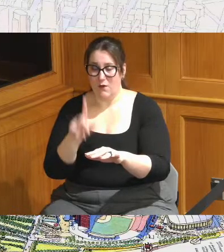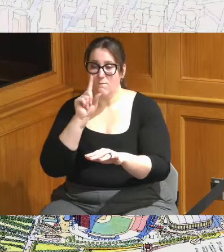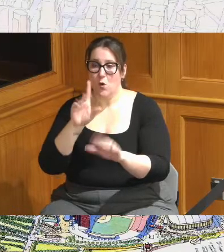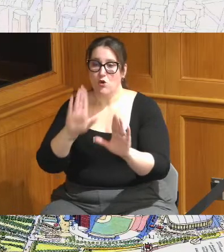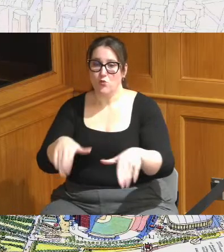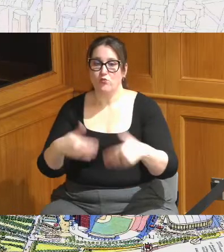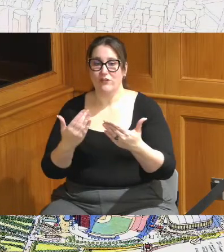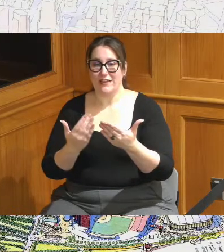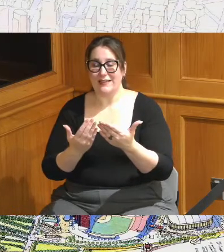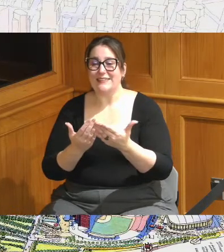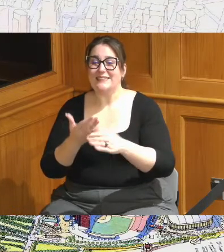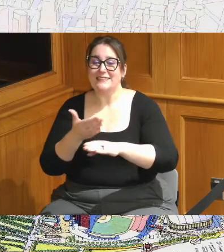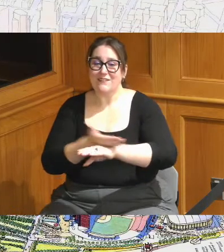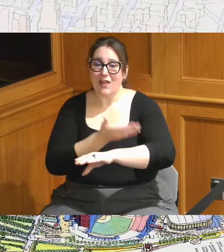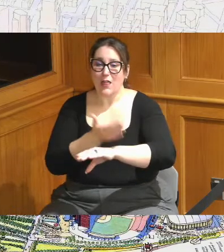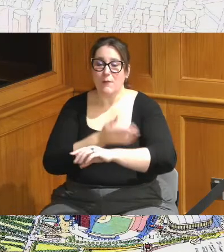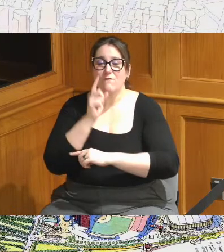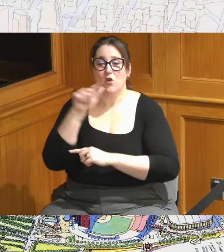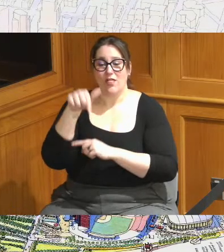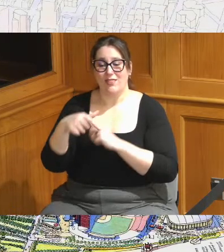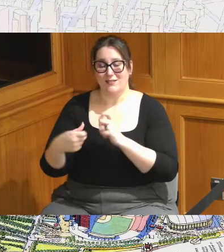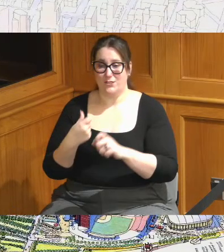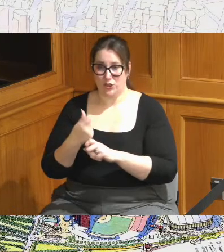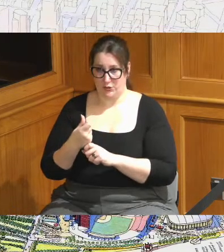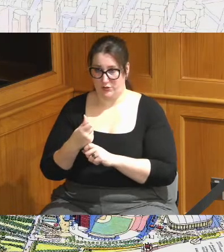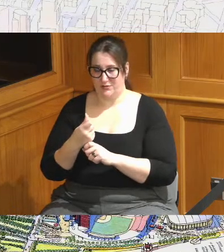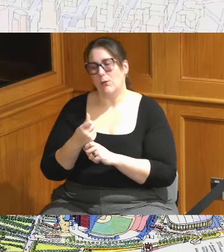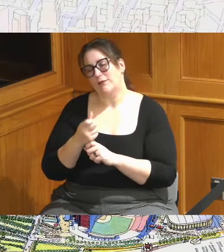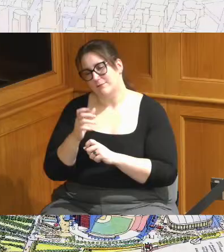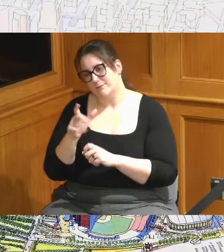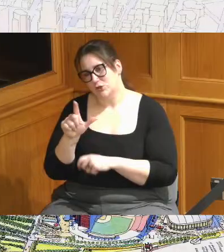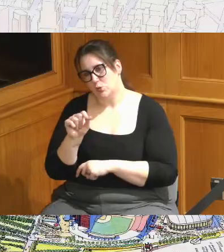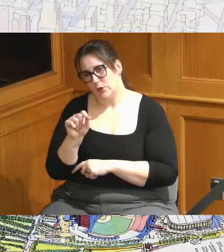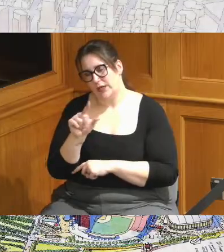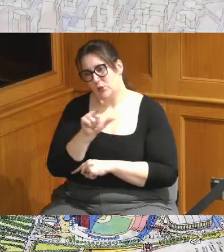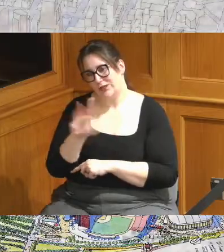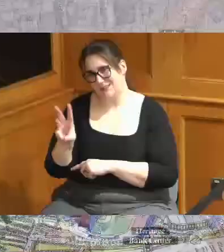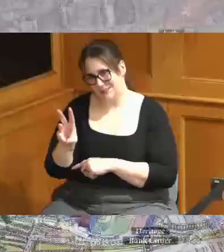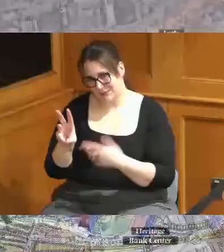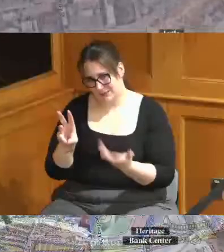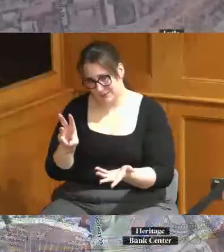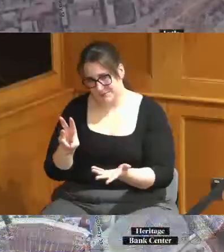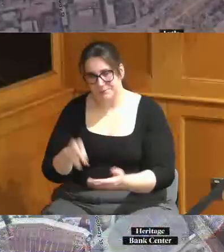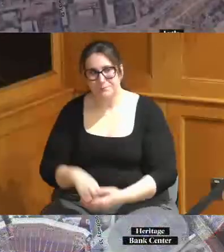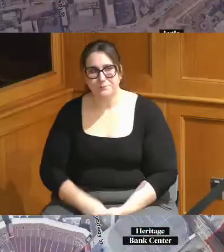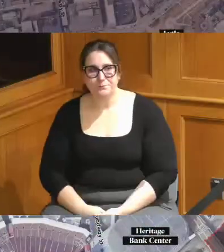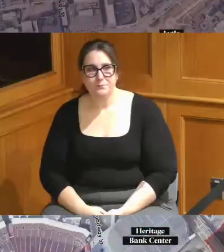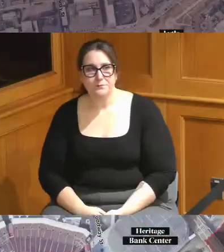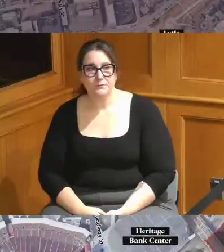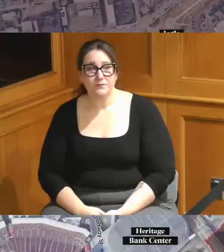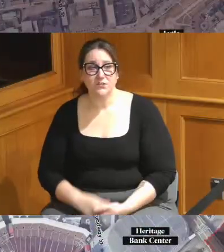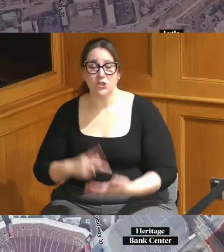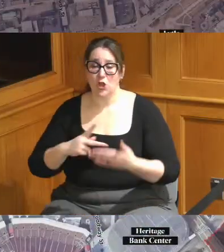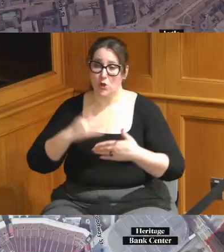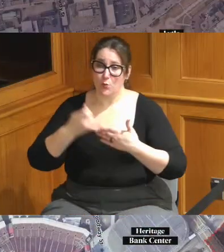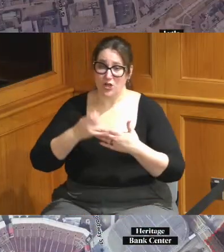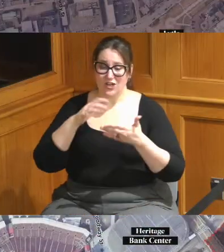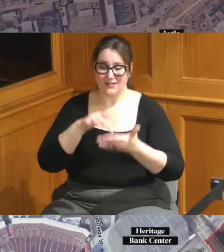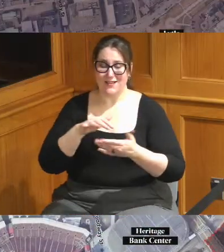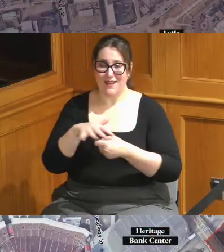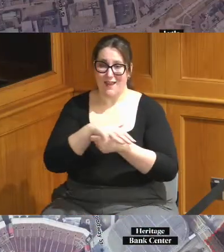starting later this year, later in 2026, uh the project study area goes from the Brent